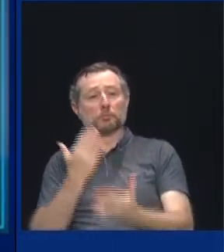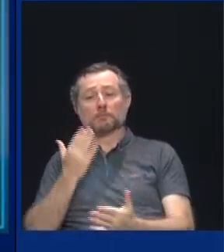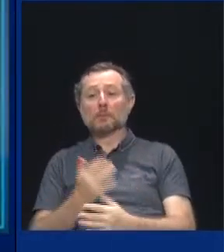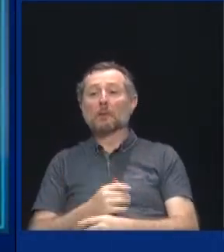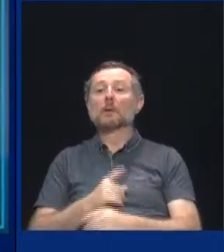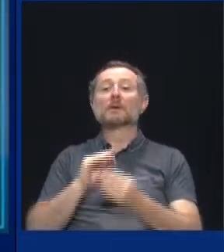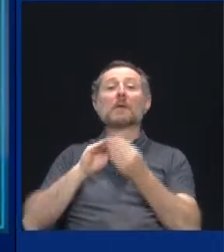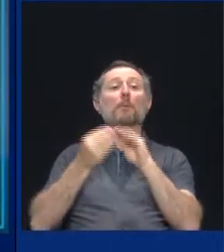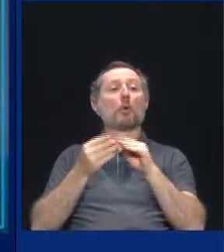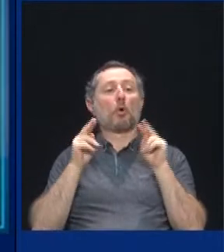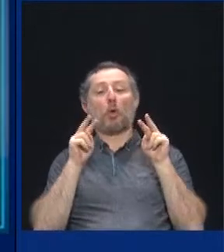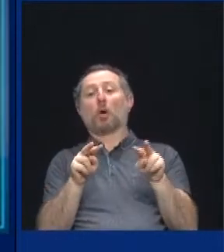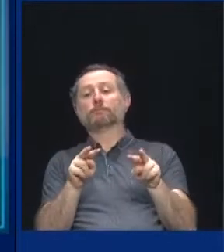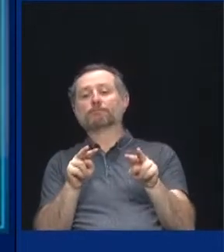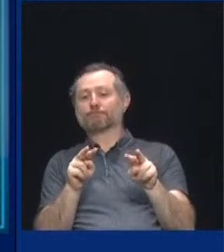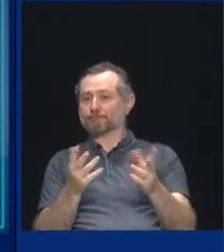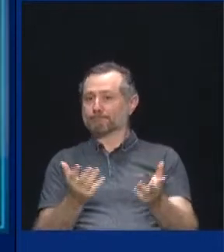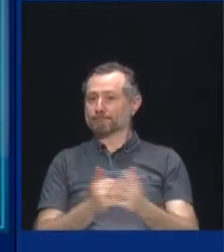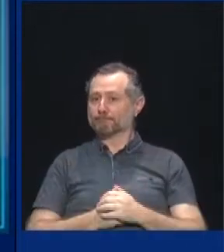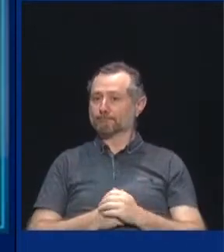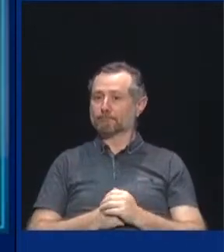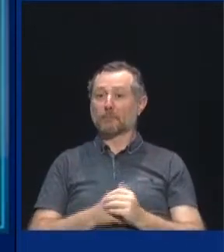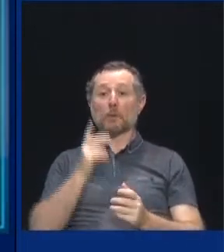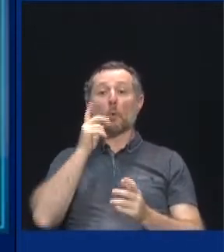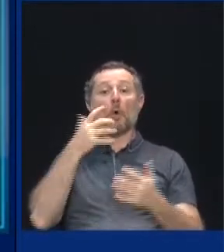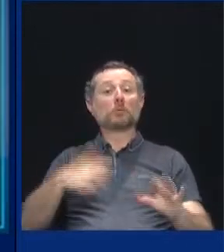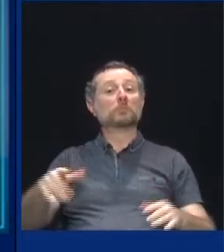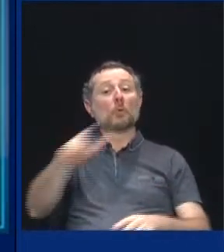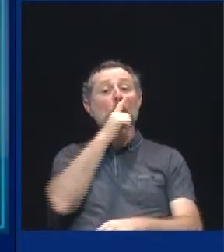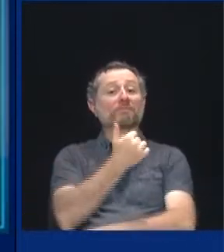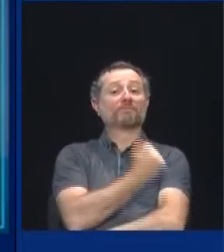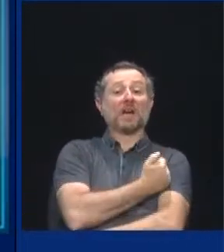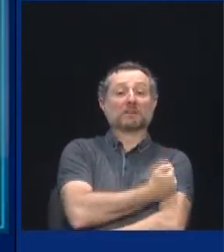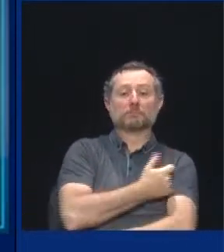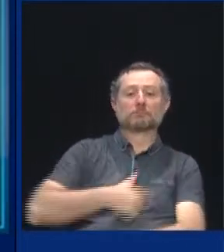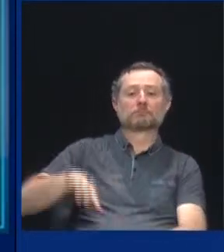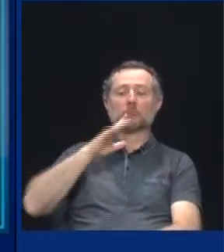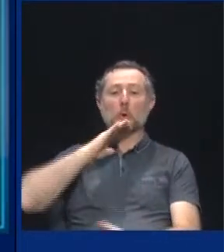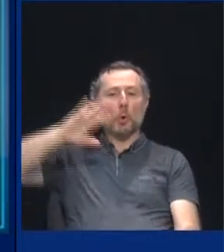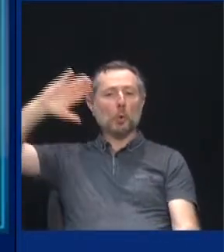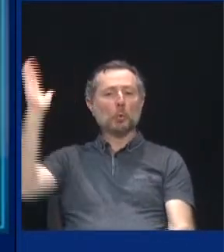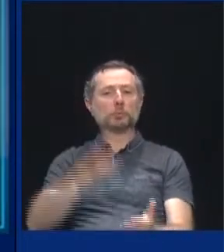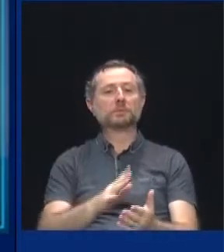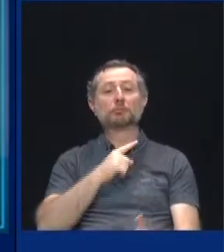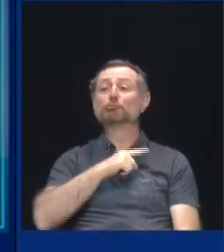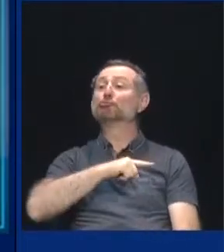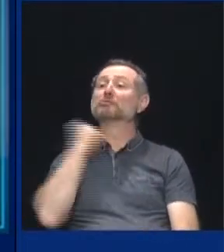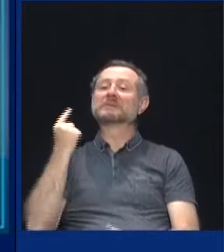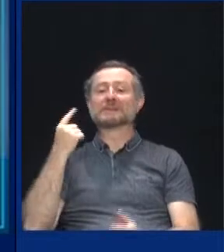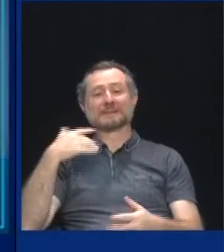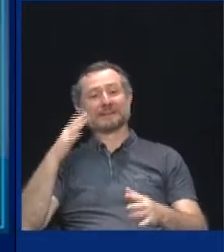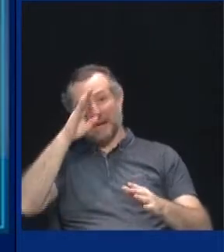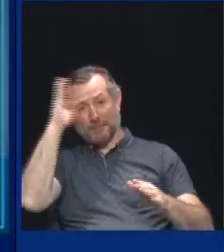THEY WORK. AND IT'S PROVEN IN THE NUMBERS.